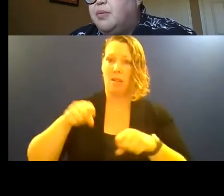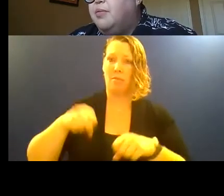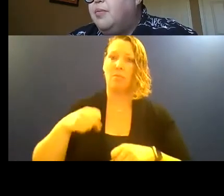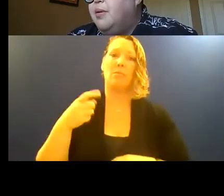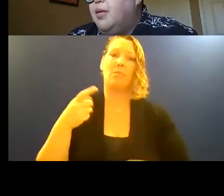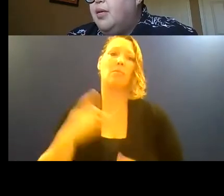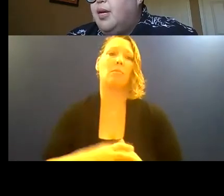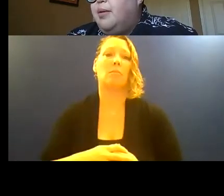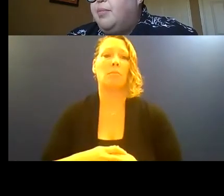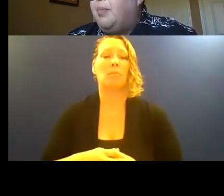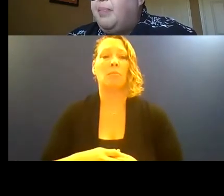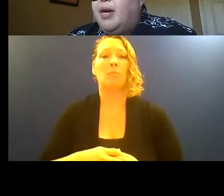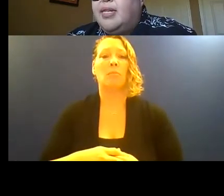And just as possible.